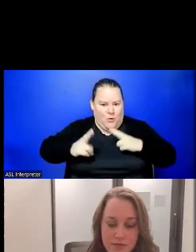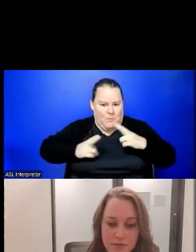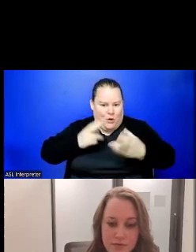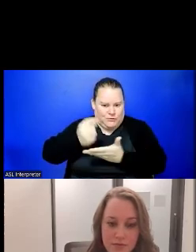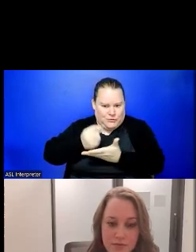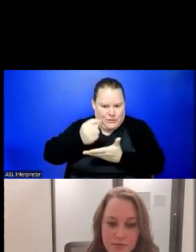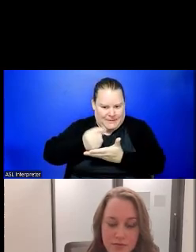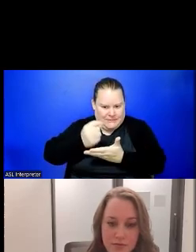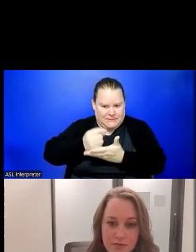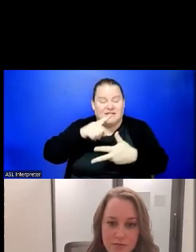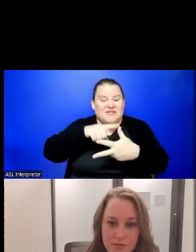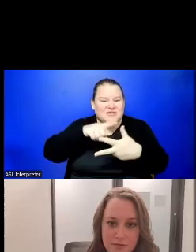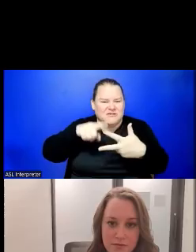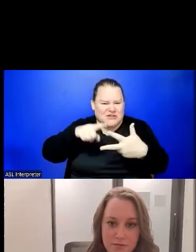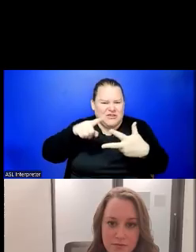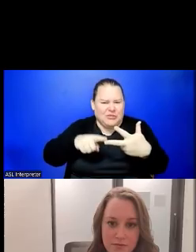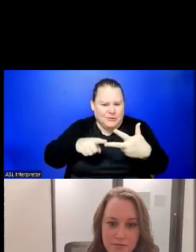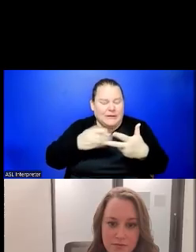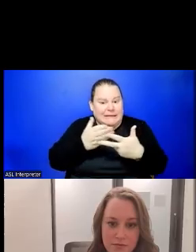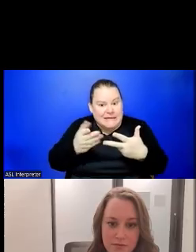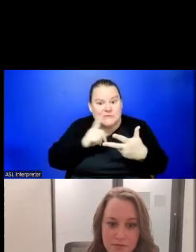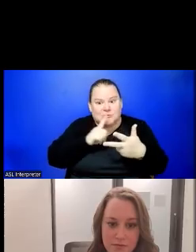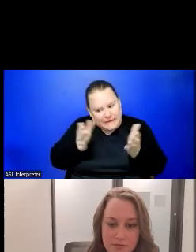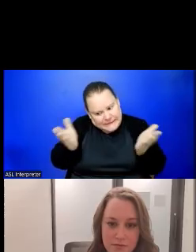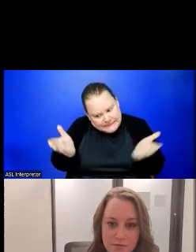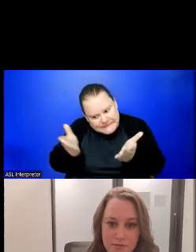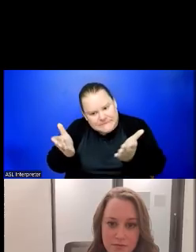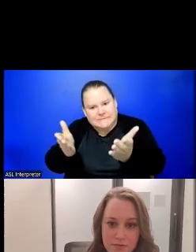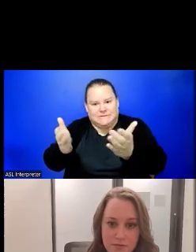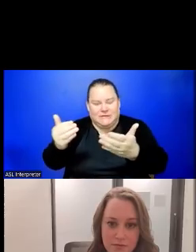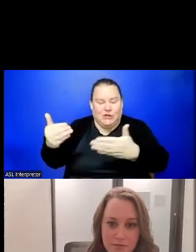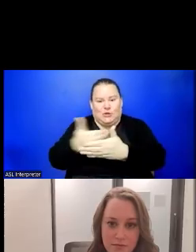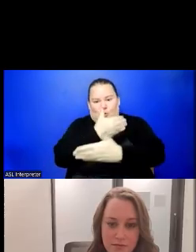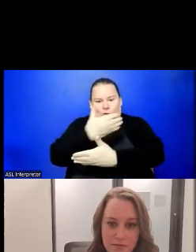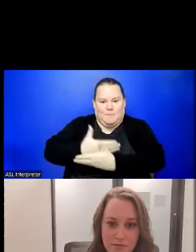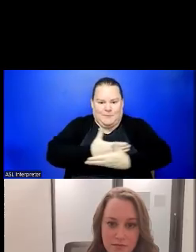the three things we really focus on in newborns. Families want to